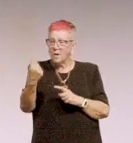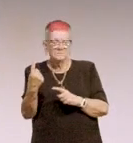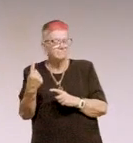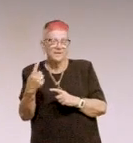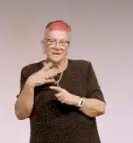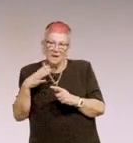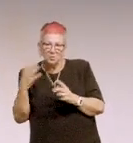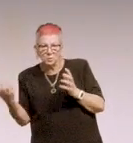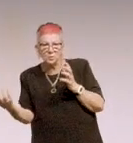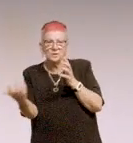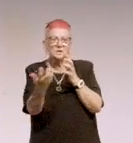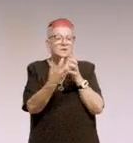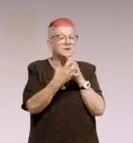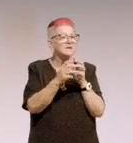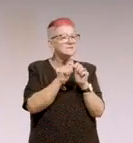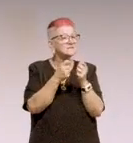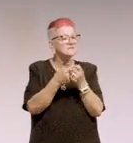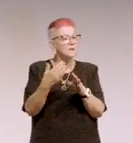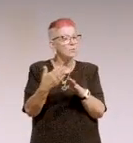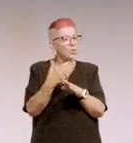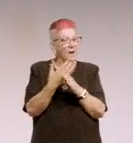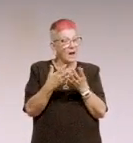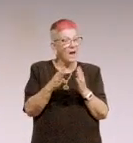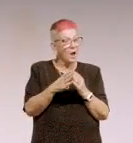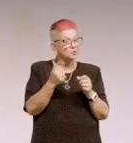And to fix it, the best thing you can do is get an accessibility